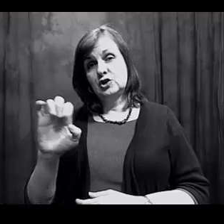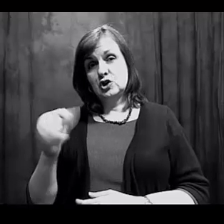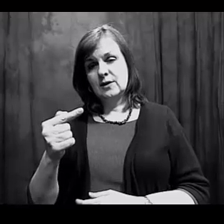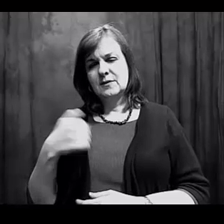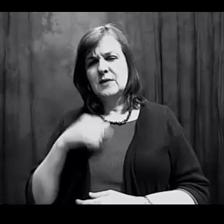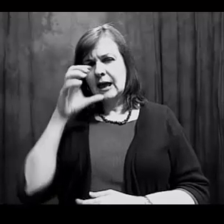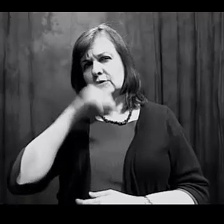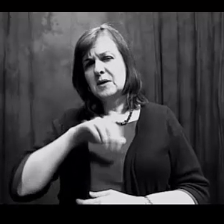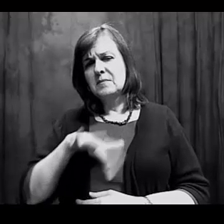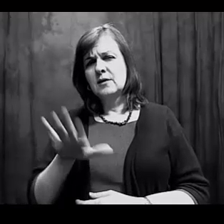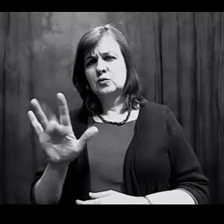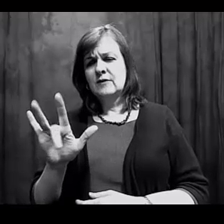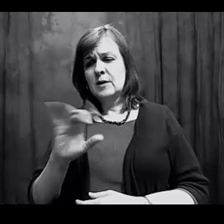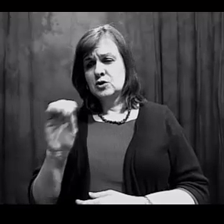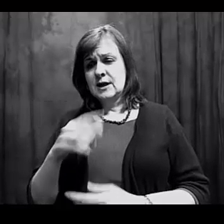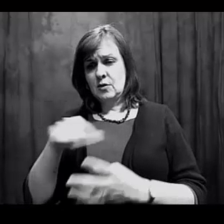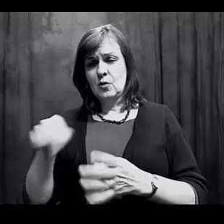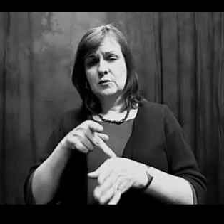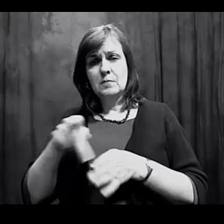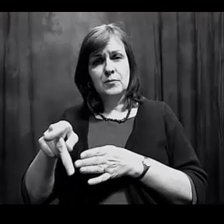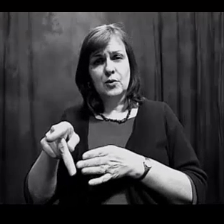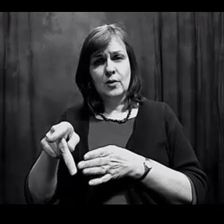desired in the